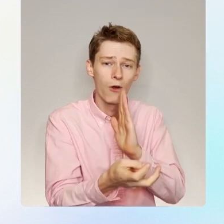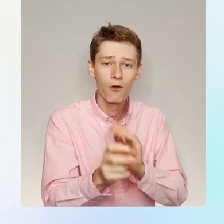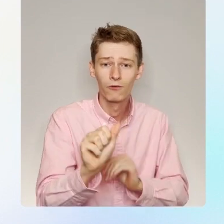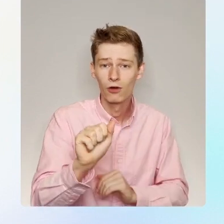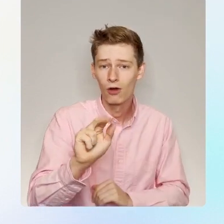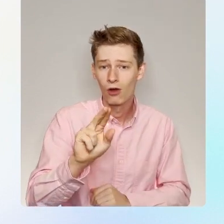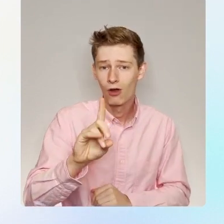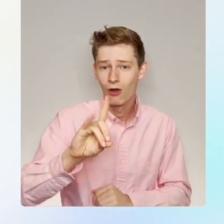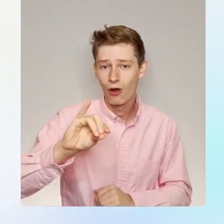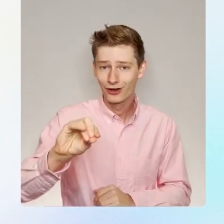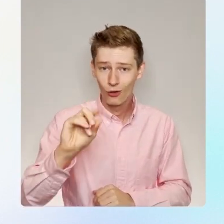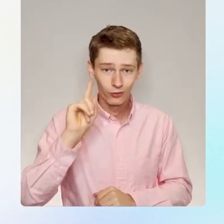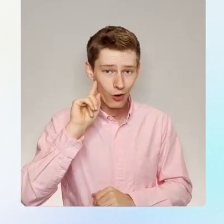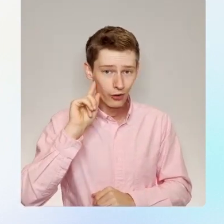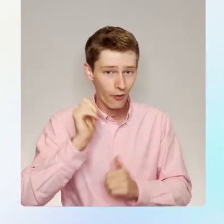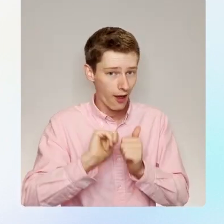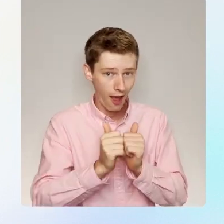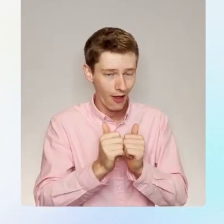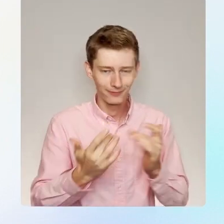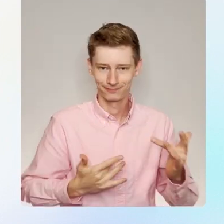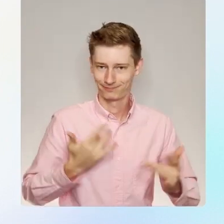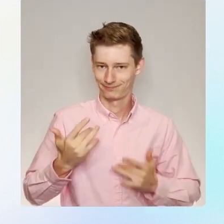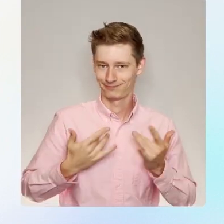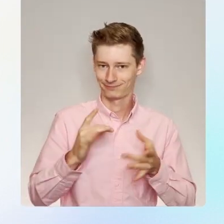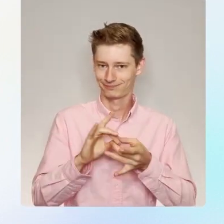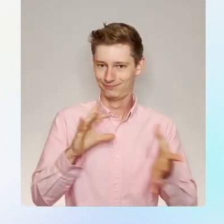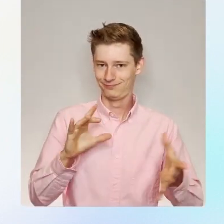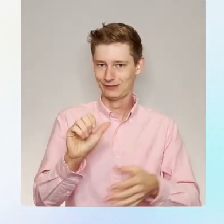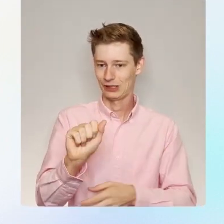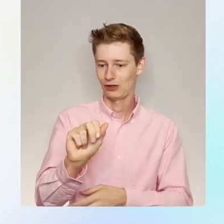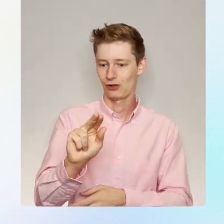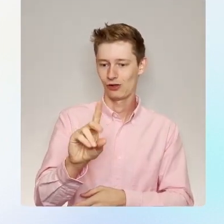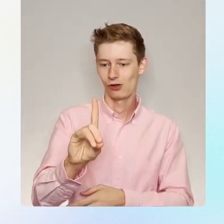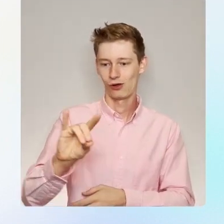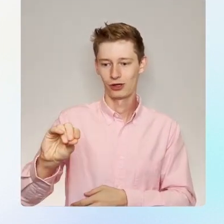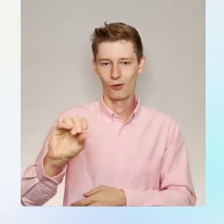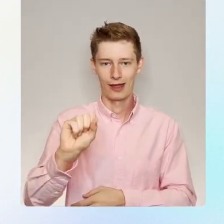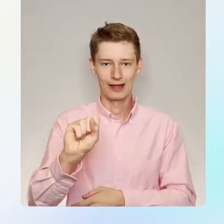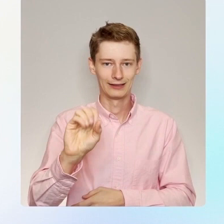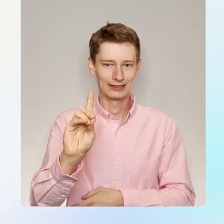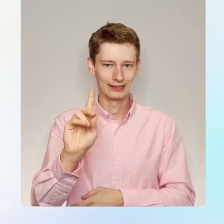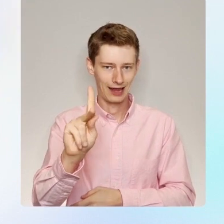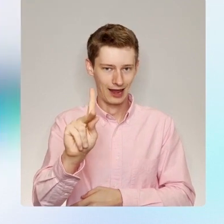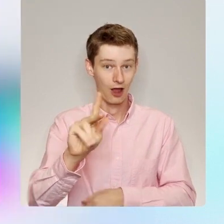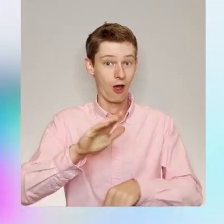We are excited to launch an Audio SDK as part of Presence Platform.